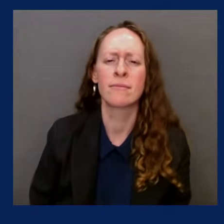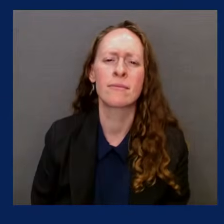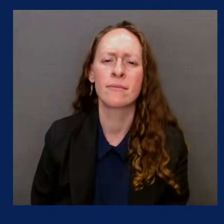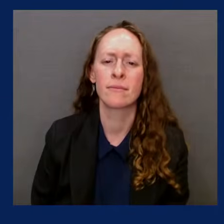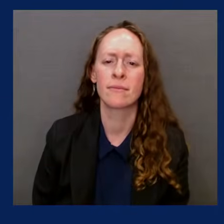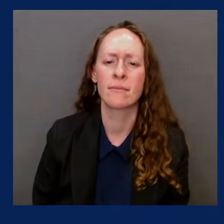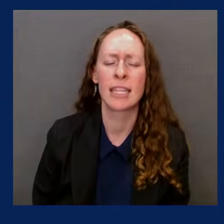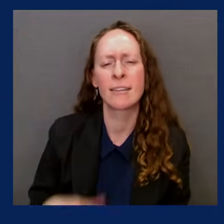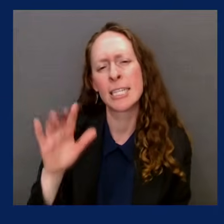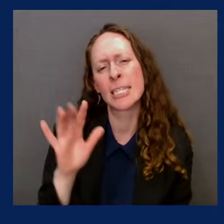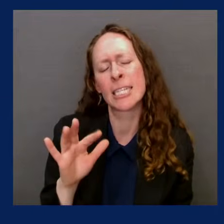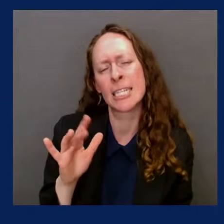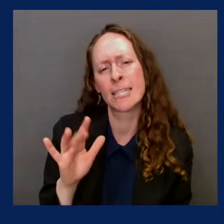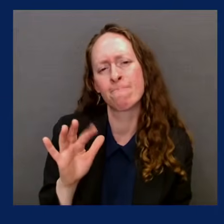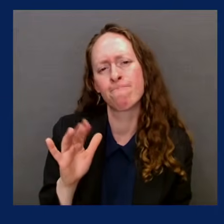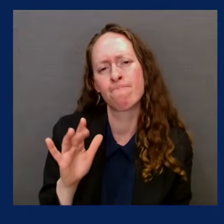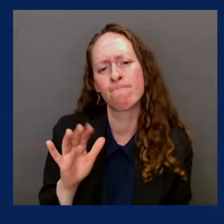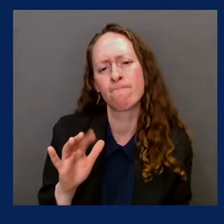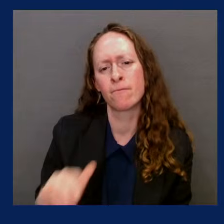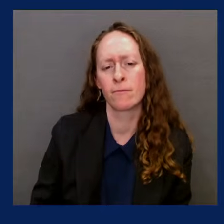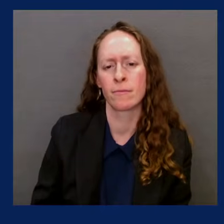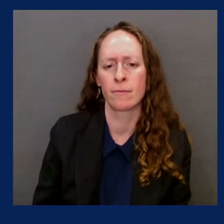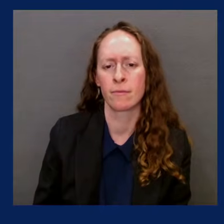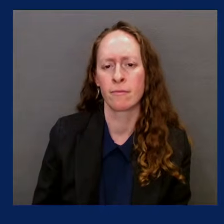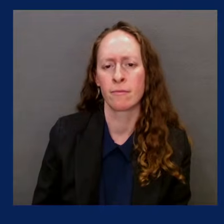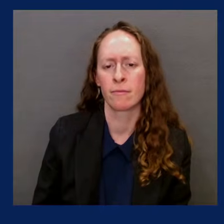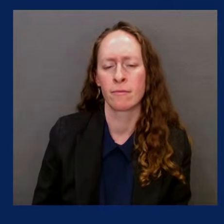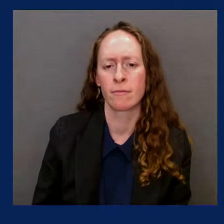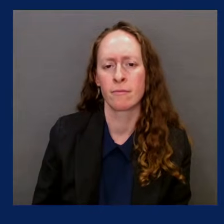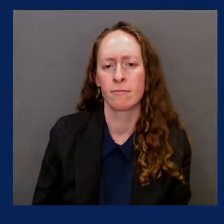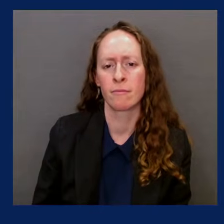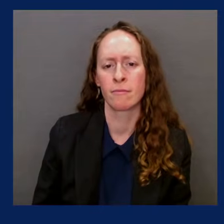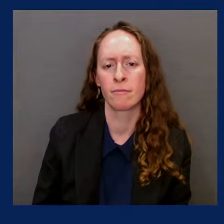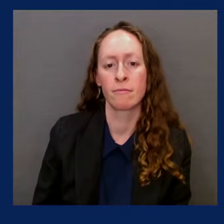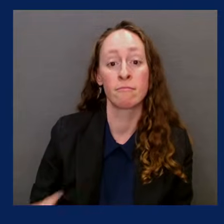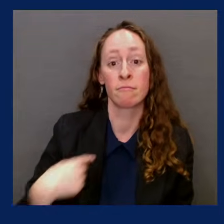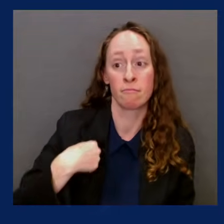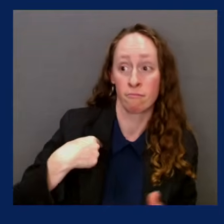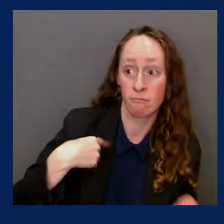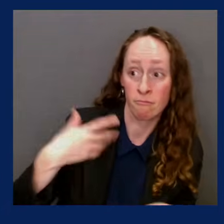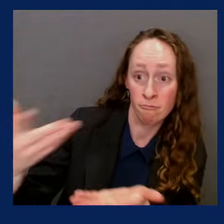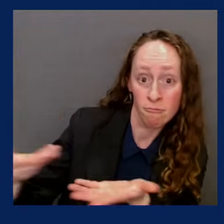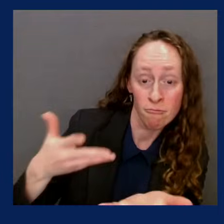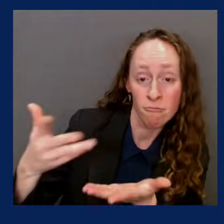with the Saudis, the Crown Prince, was he wants to see a reconciliation take place.